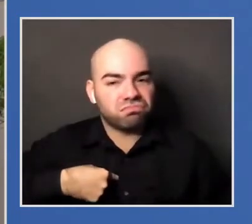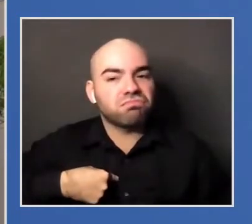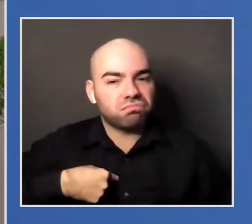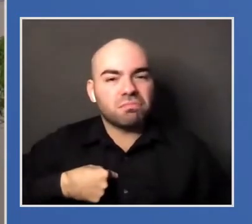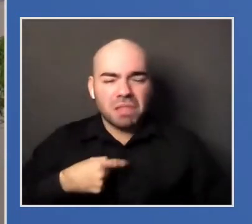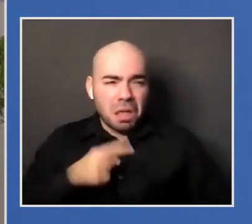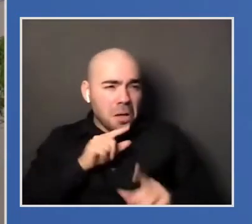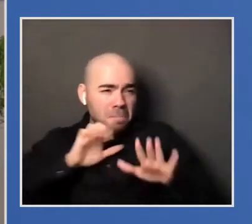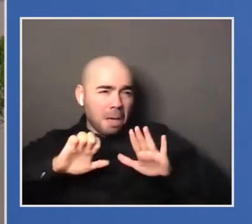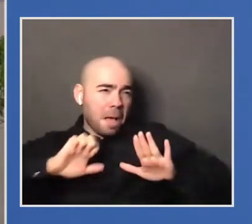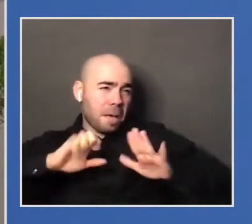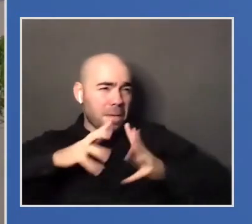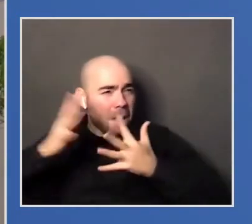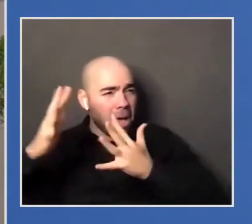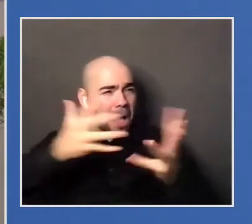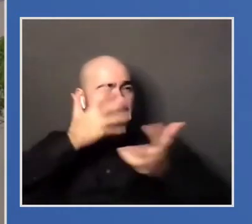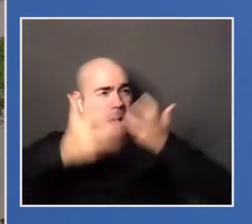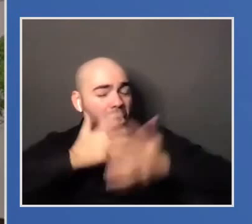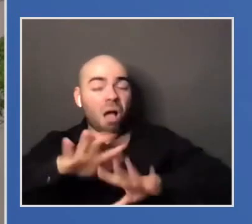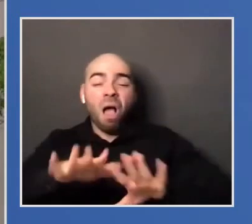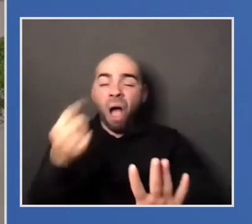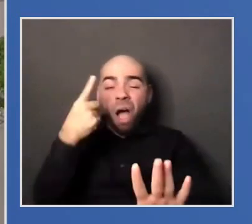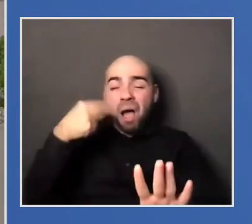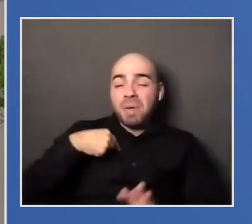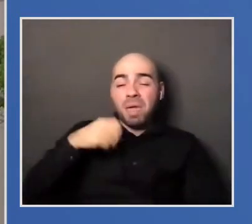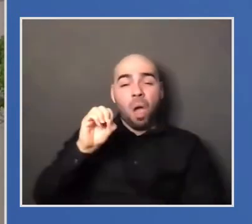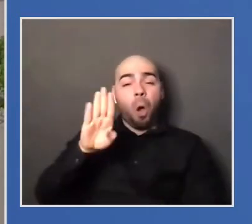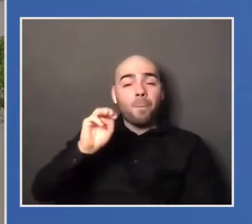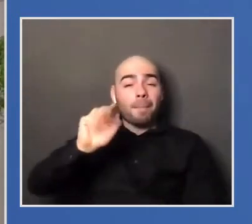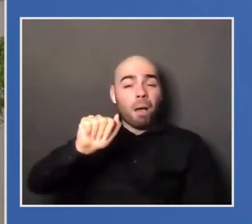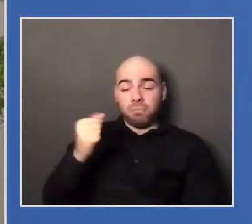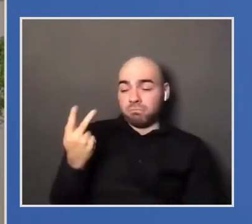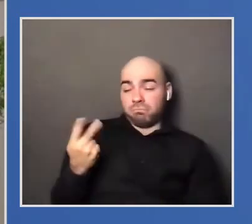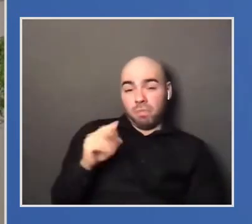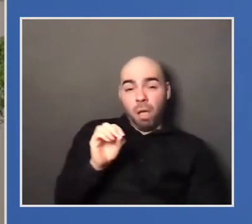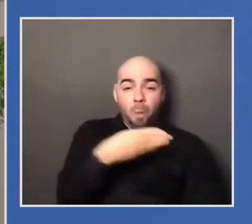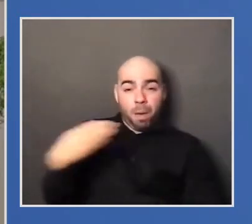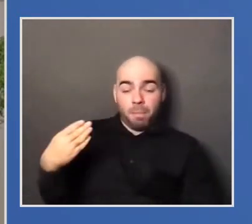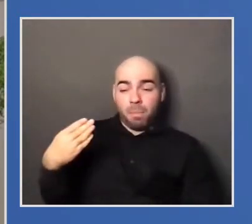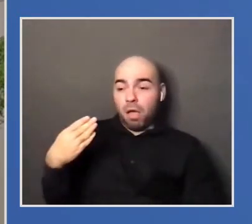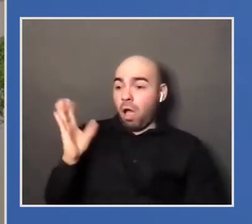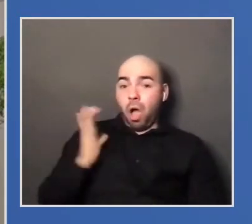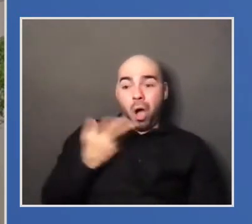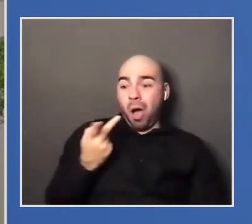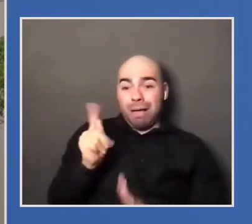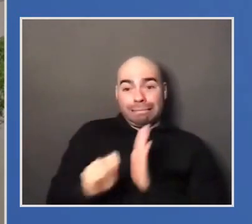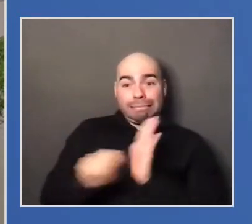INHERITED, WE HAVE COME OUT OF IT STRONGER THAN WHEN WE WENT IN IT BECAUSE THIS IS THE UNITED STATES OF AMERICA. THE ONLY THING THAT CAN TEAR US